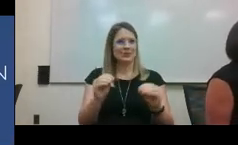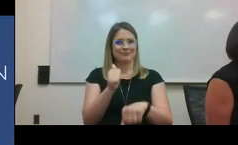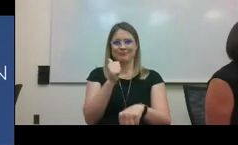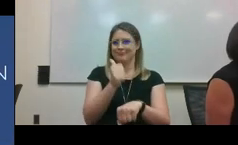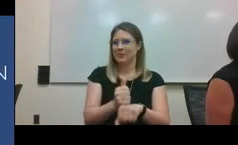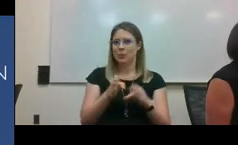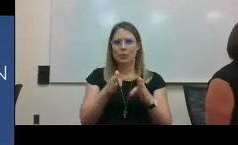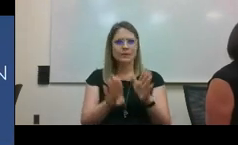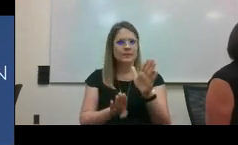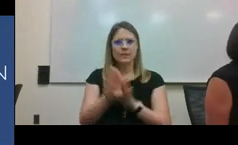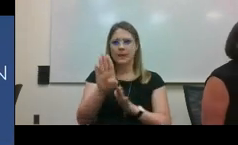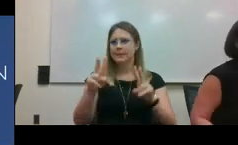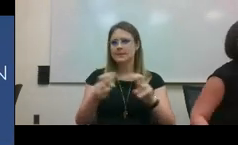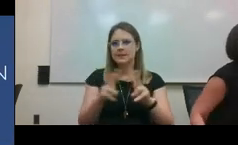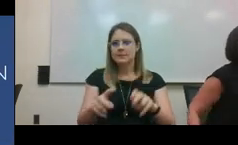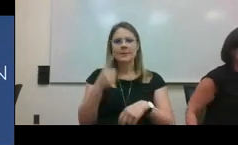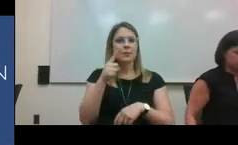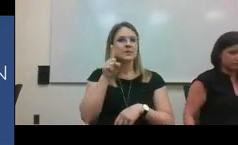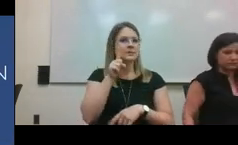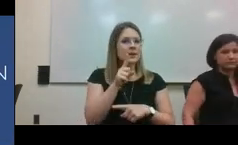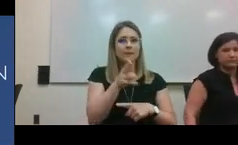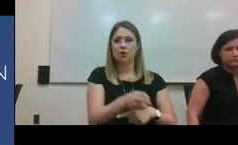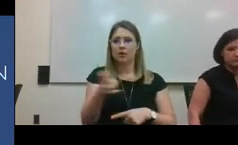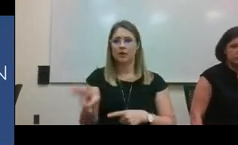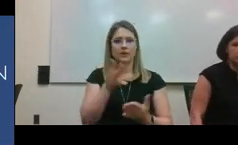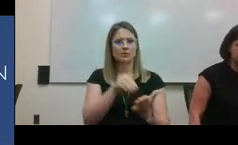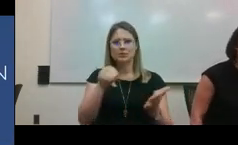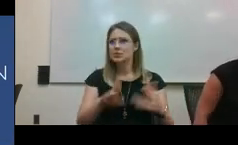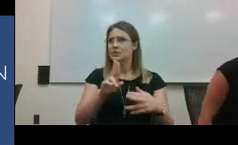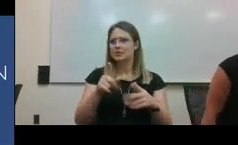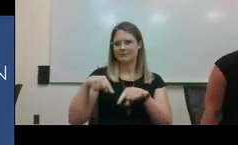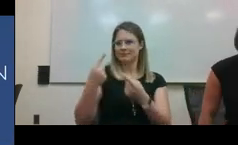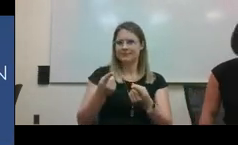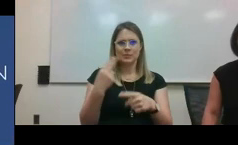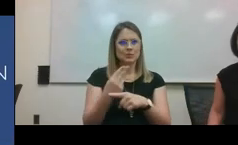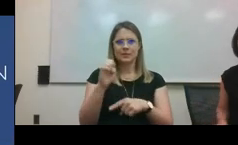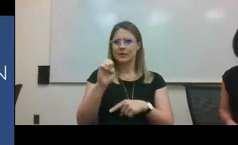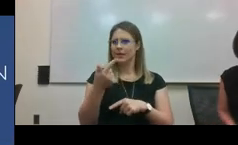an assessment for students who are deaf or hard of hearing using an EGRA or using any rubric